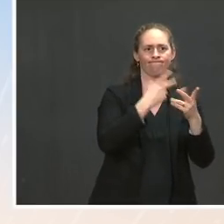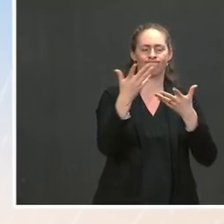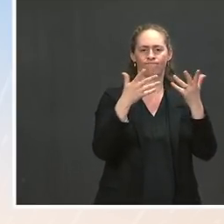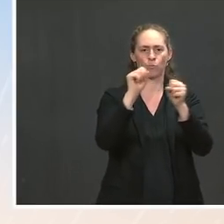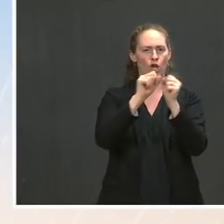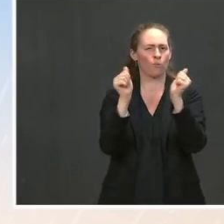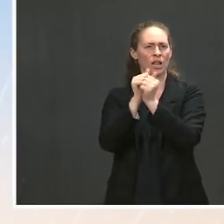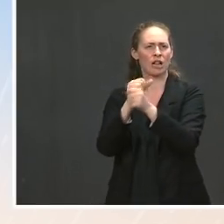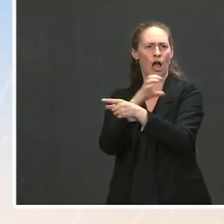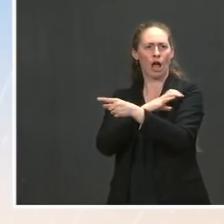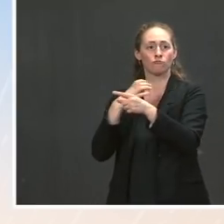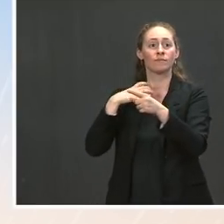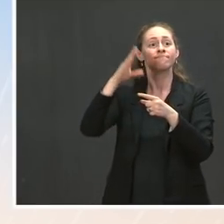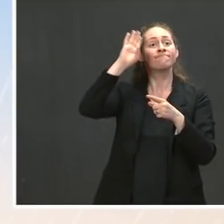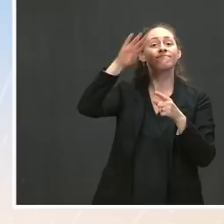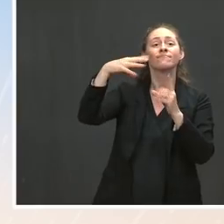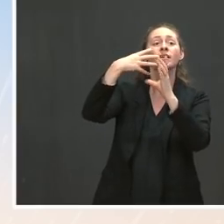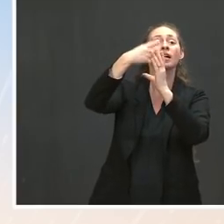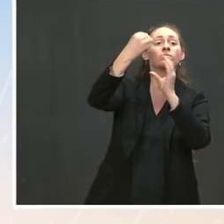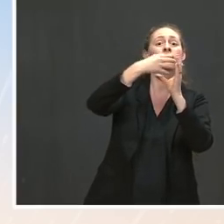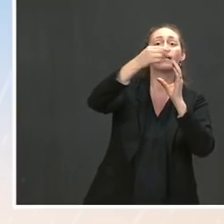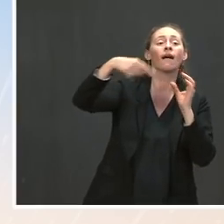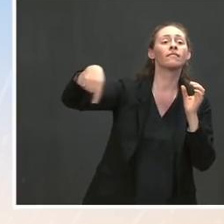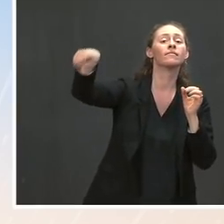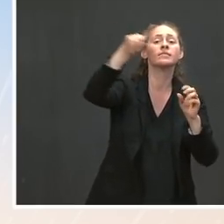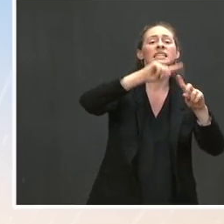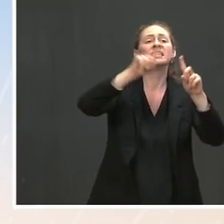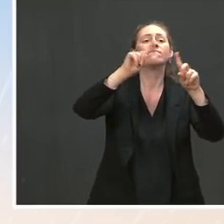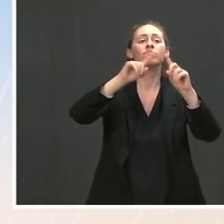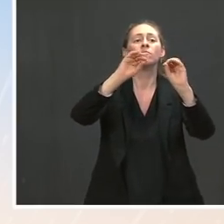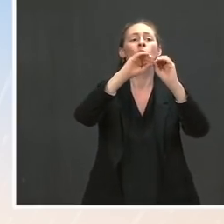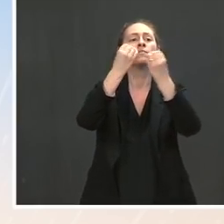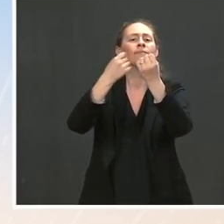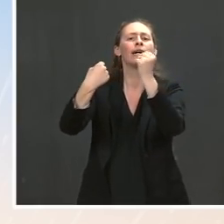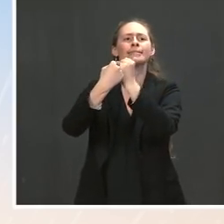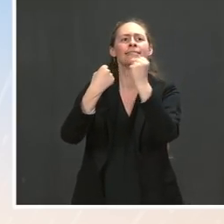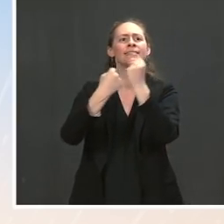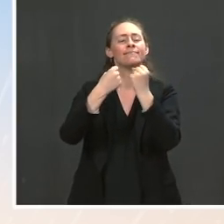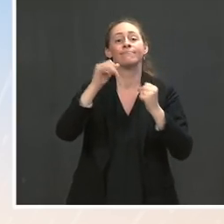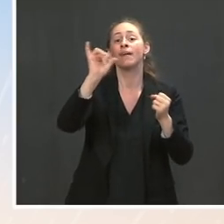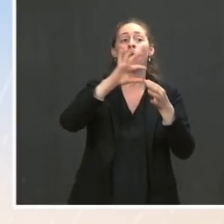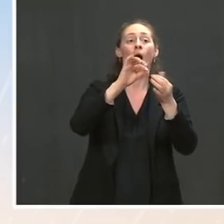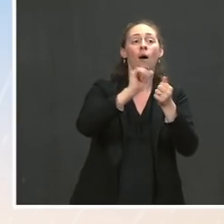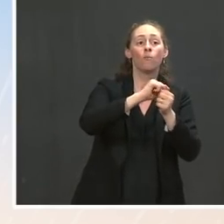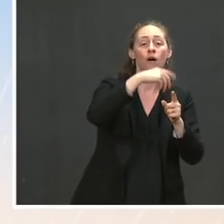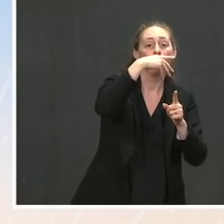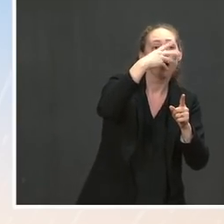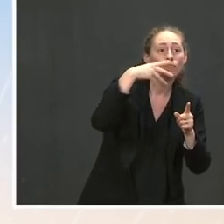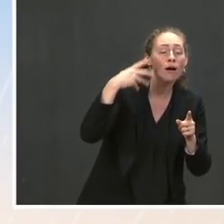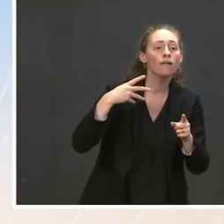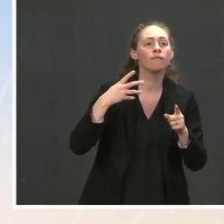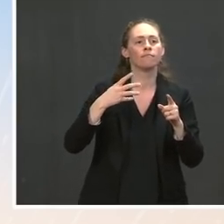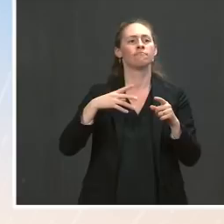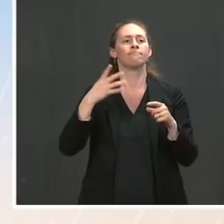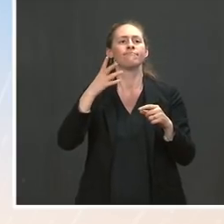continue to advocate for moving long overdue immigration reform forward. Go ahead. The Press: Yesterday the president mentioned